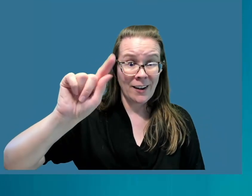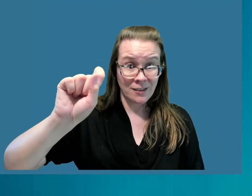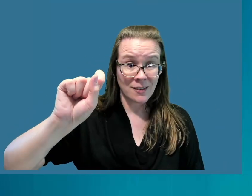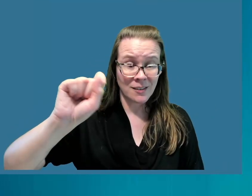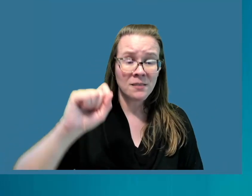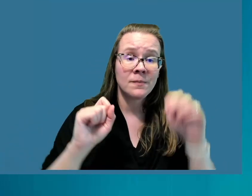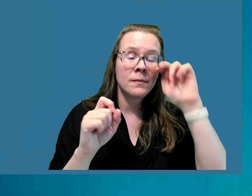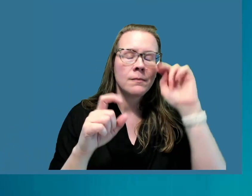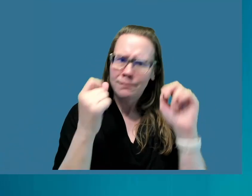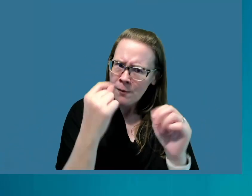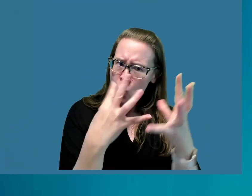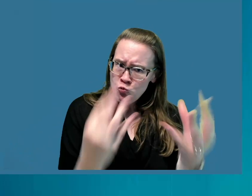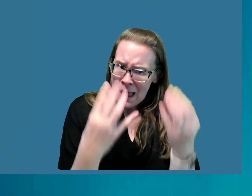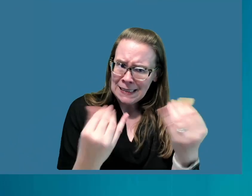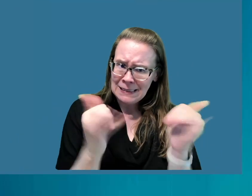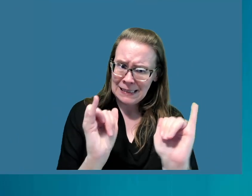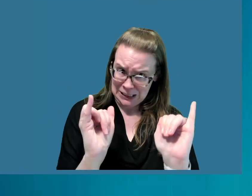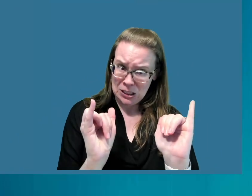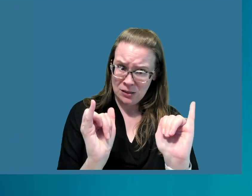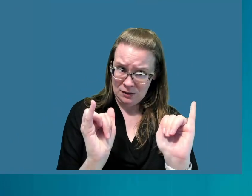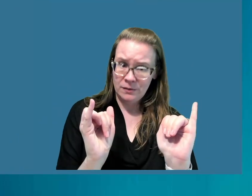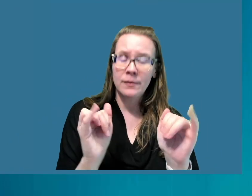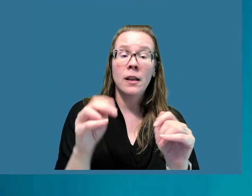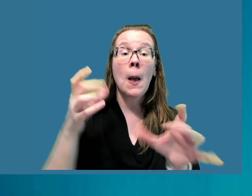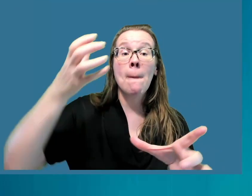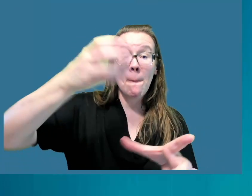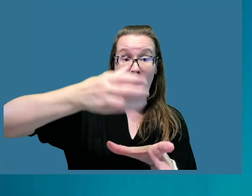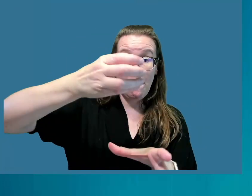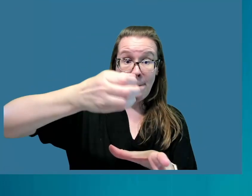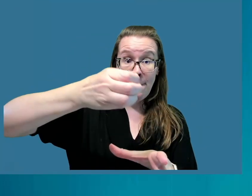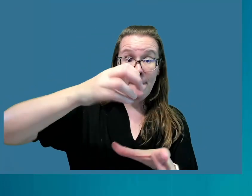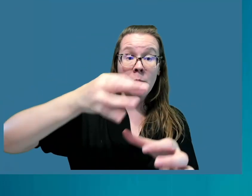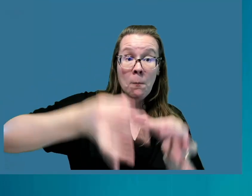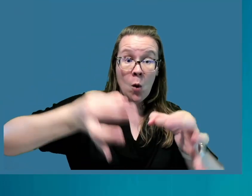this time, right away while the base layer icing is still wet, um, I have them switch